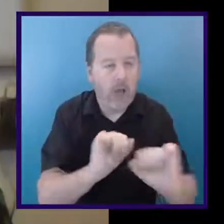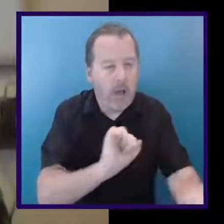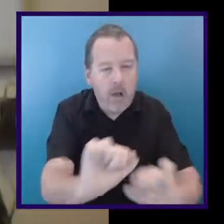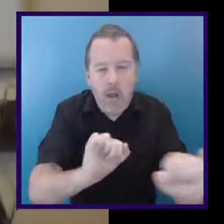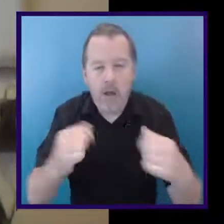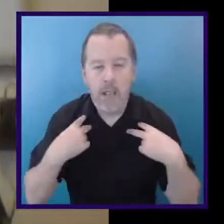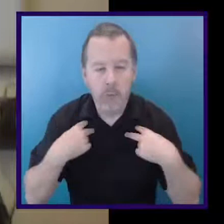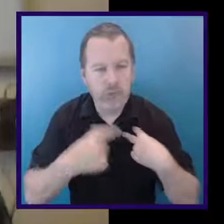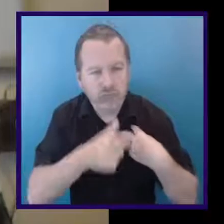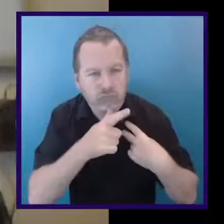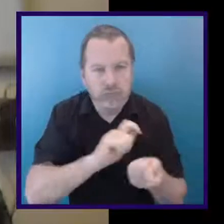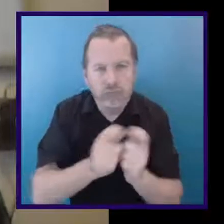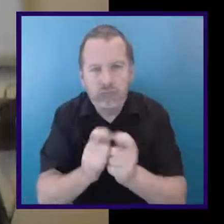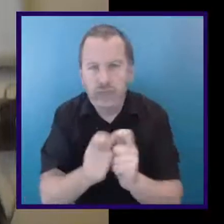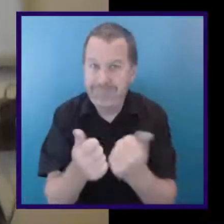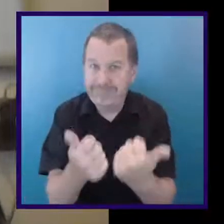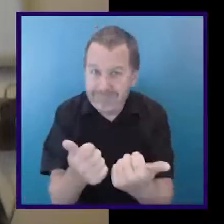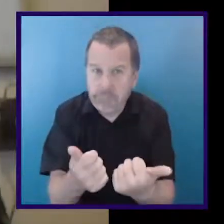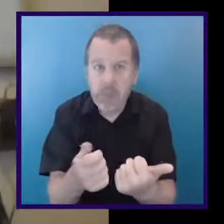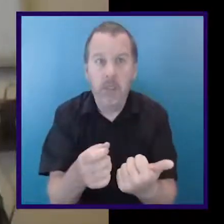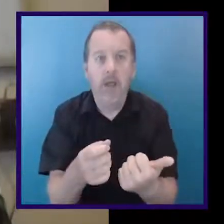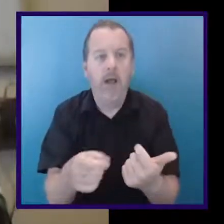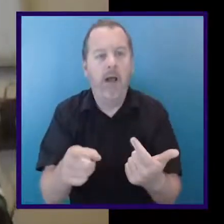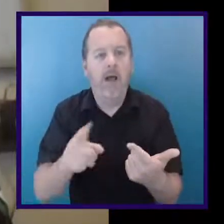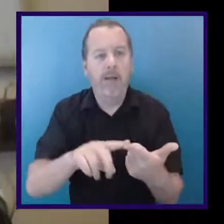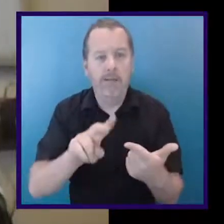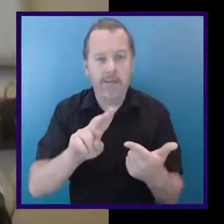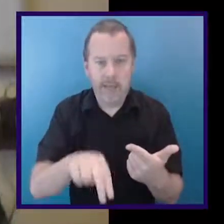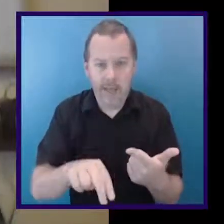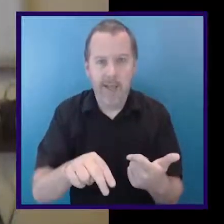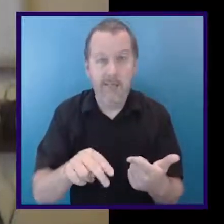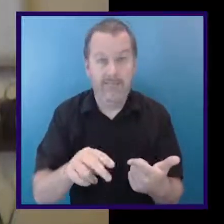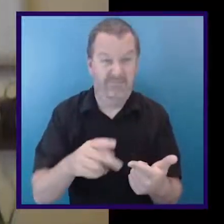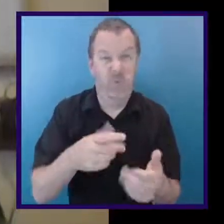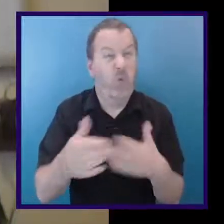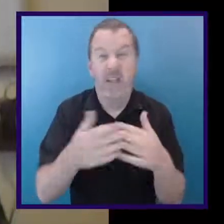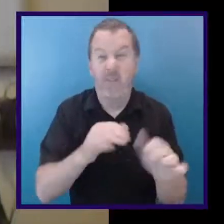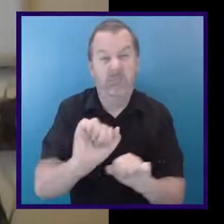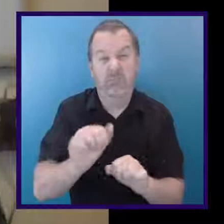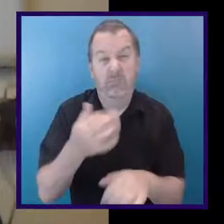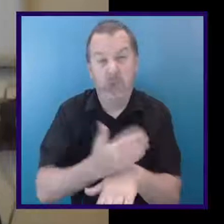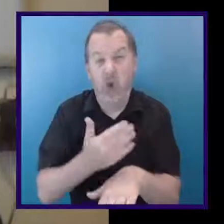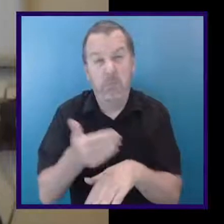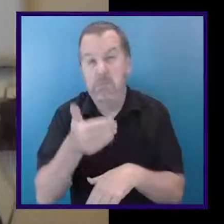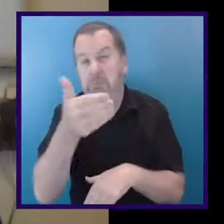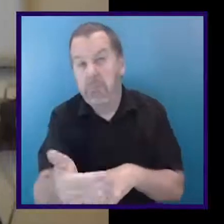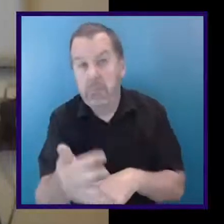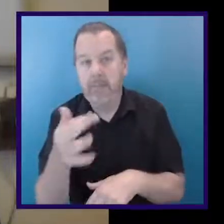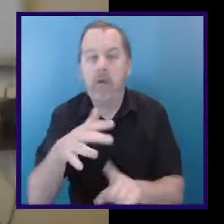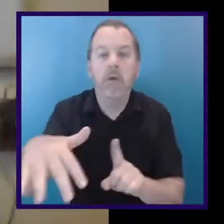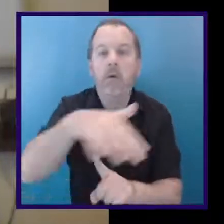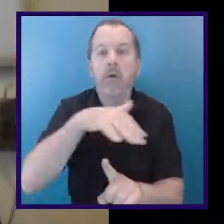And being able to help facilitate resources in your job, for people wanting to learn languages